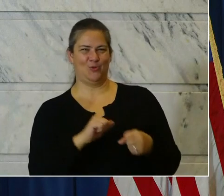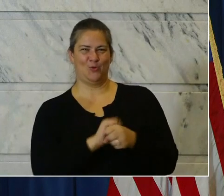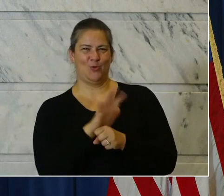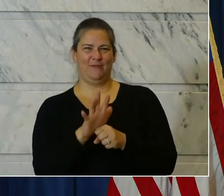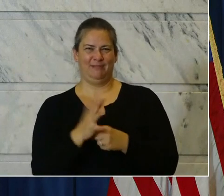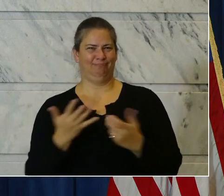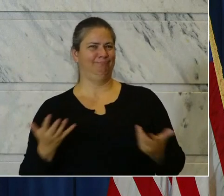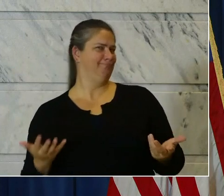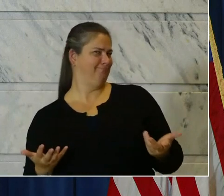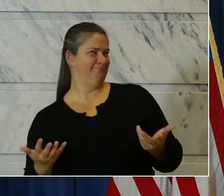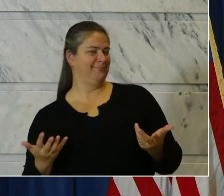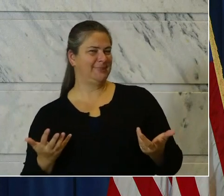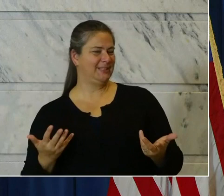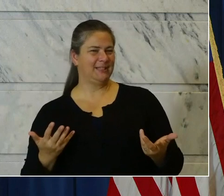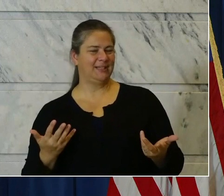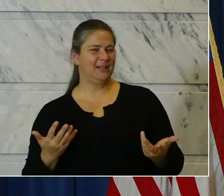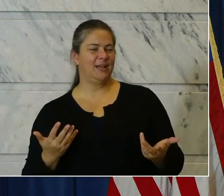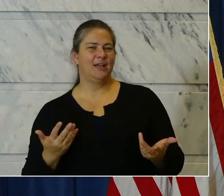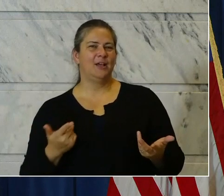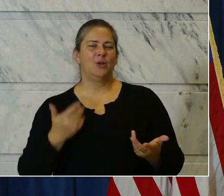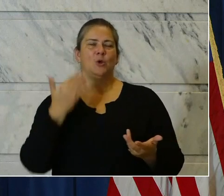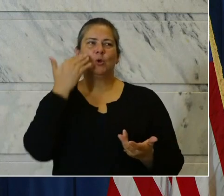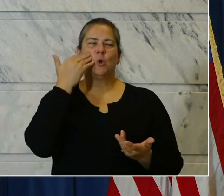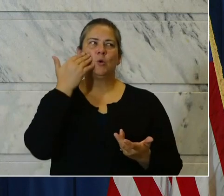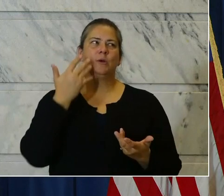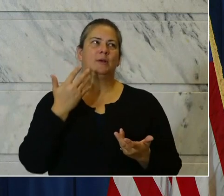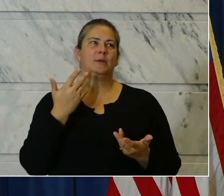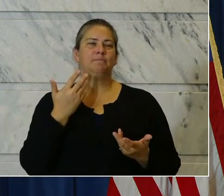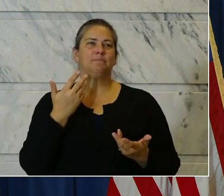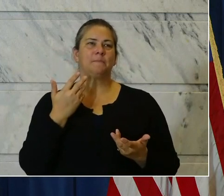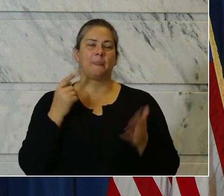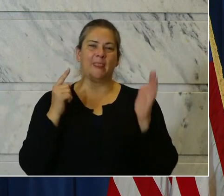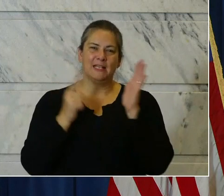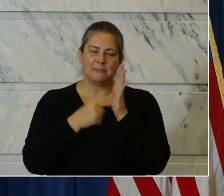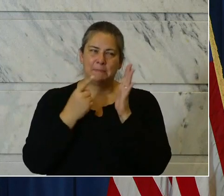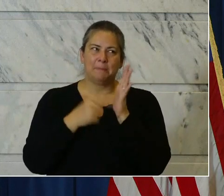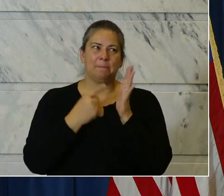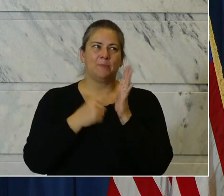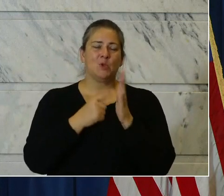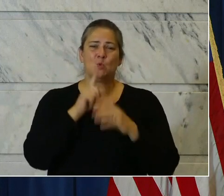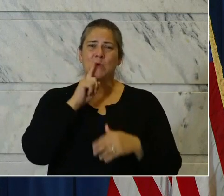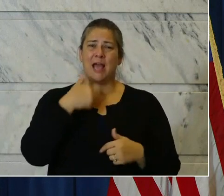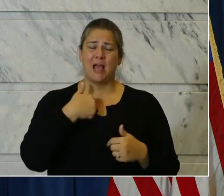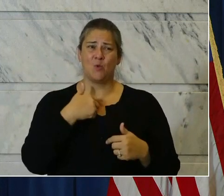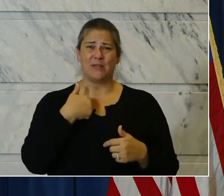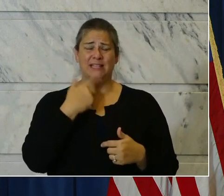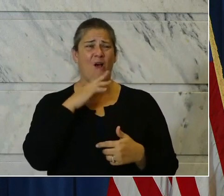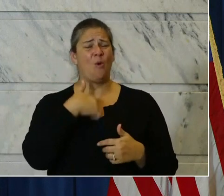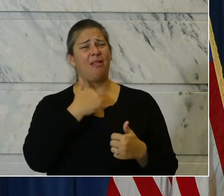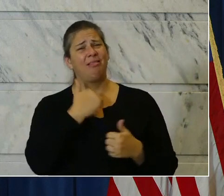SHOULD NOT YOU CAN'T THAT THE MIDDLE OF COVID. AGAIN WE HIT